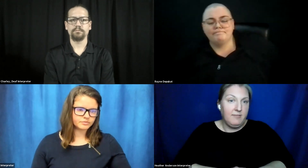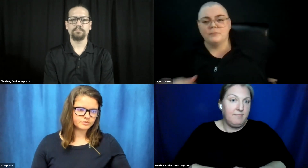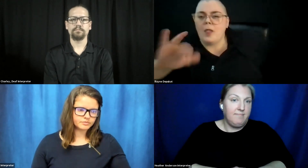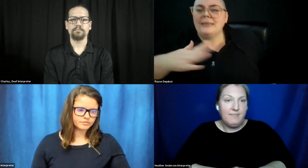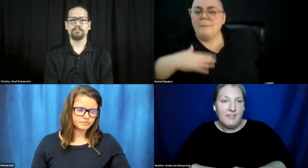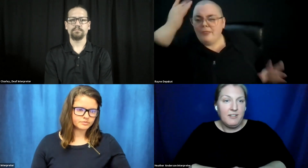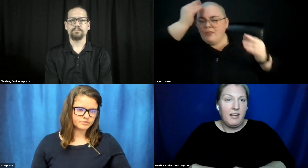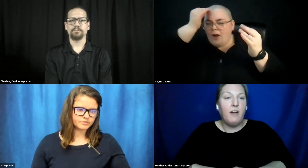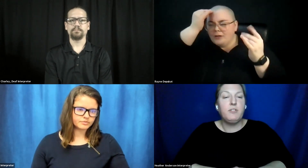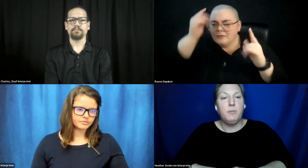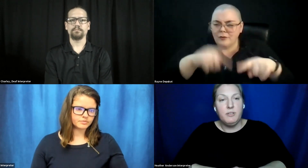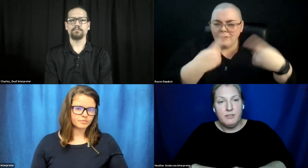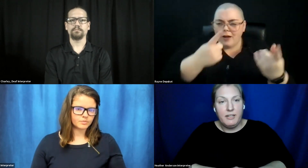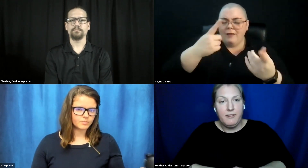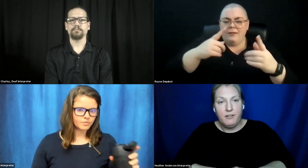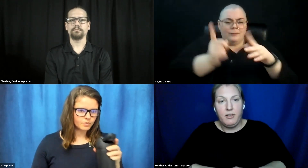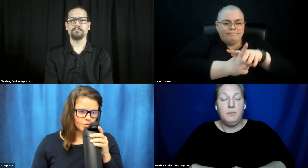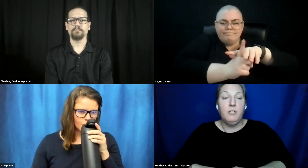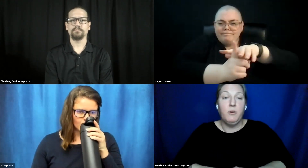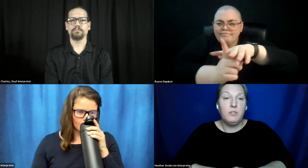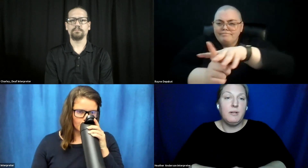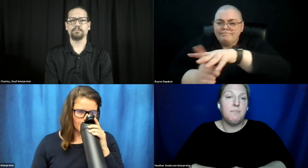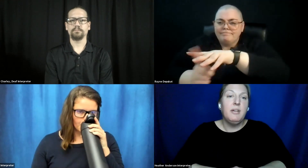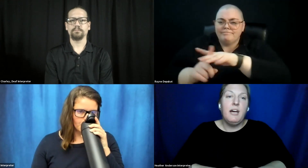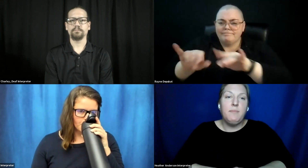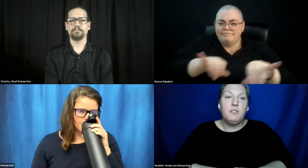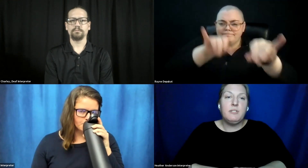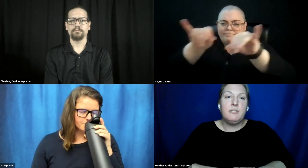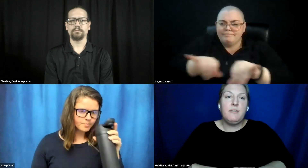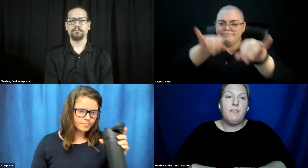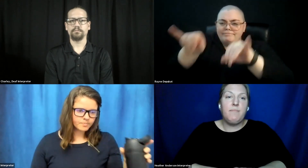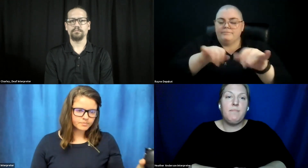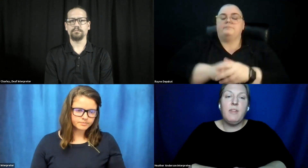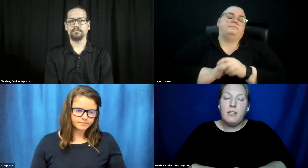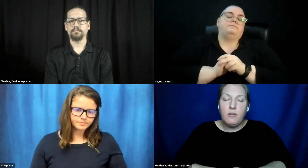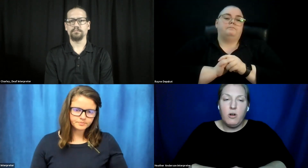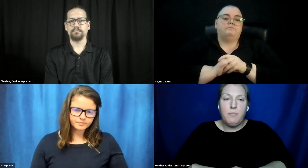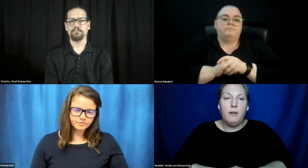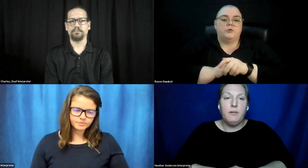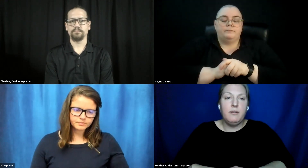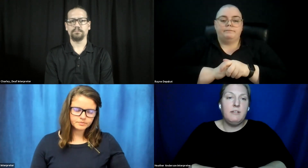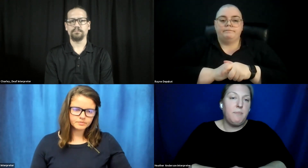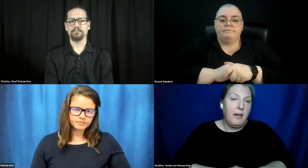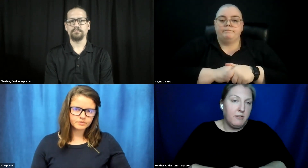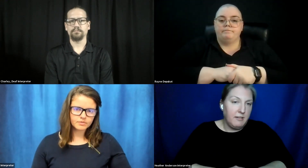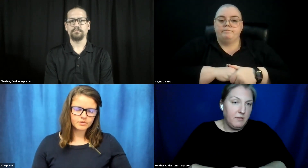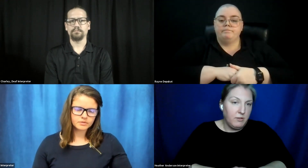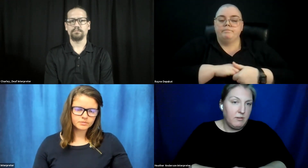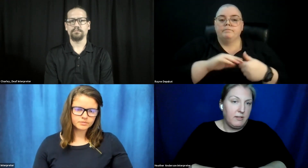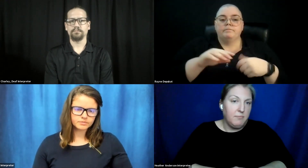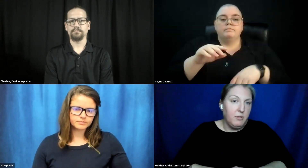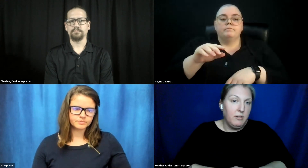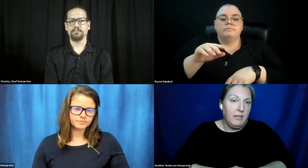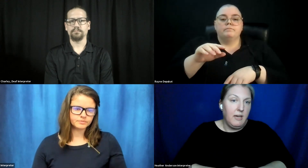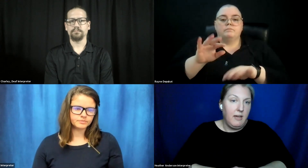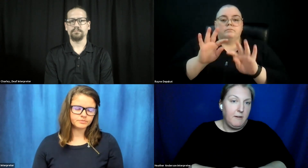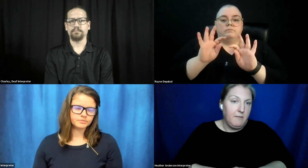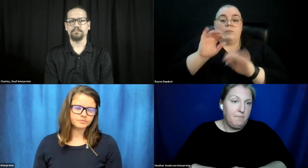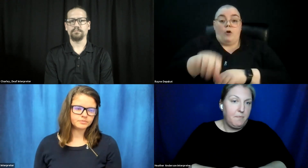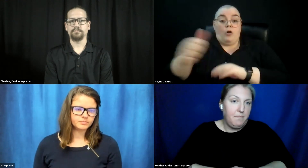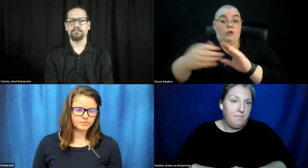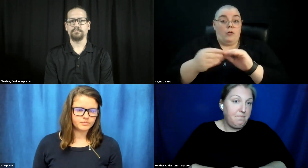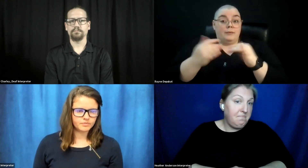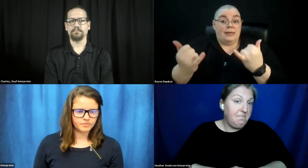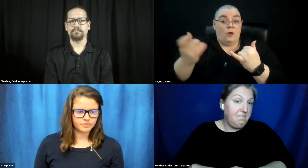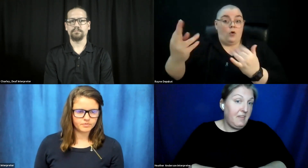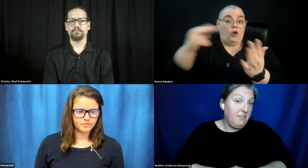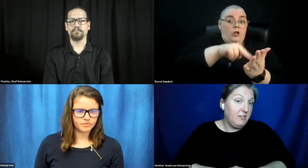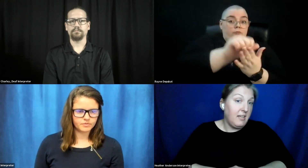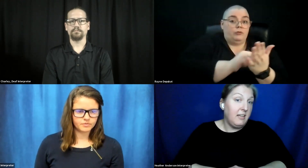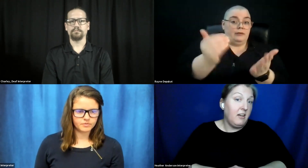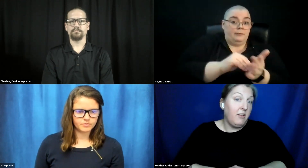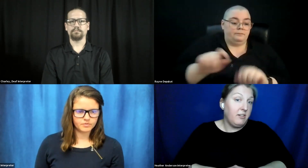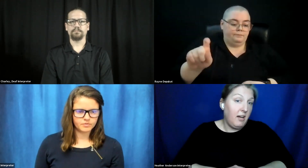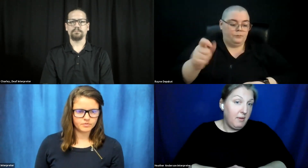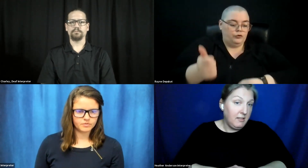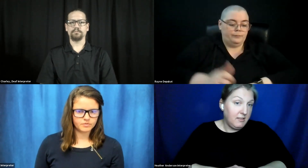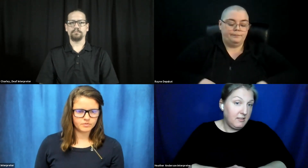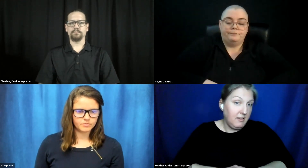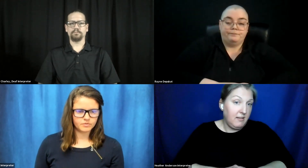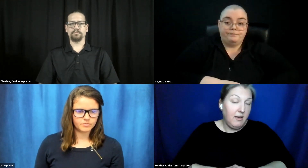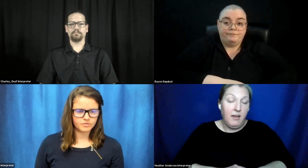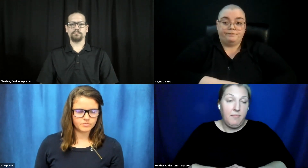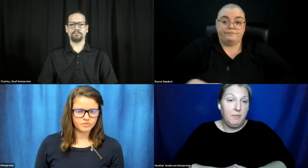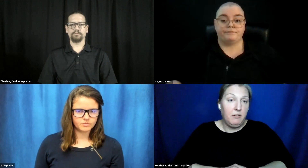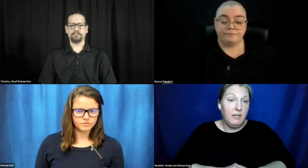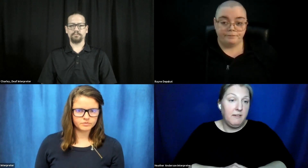And they're not comfortable, letting their sauce be known so I'm, I'm just letting you know about different patterns I've noticed your community and if there's any other comments.